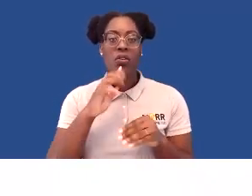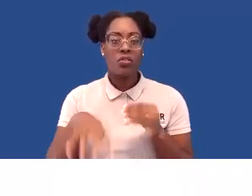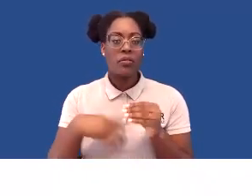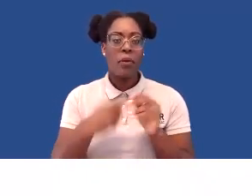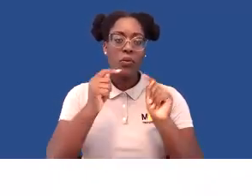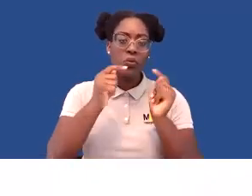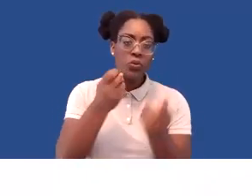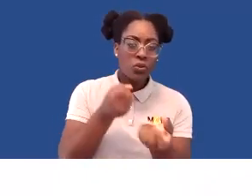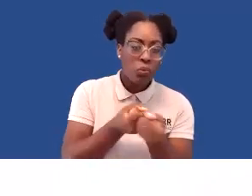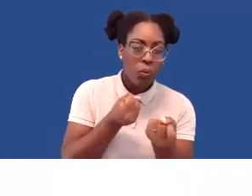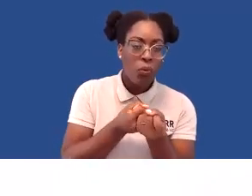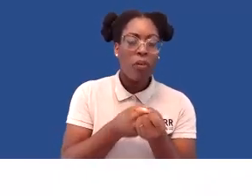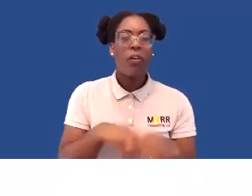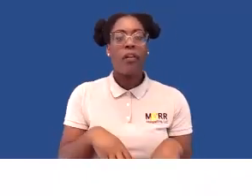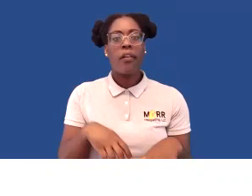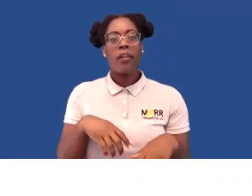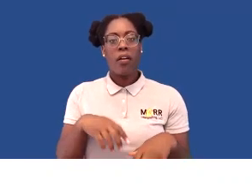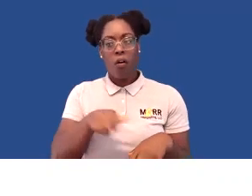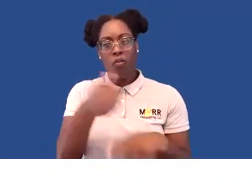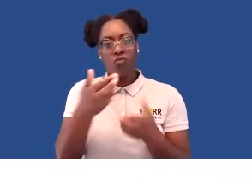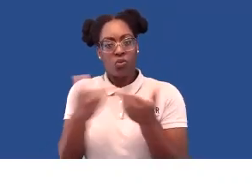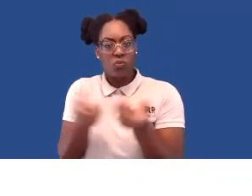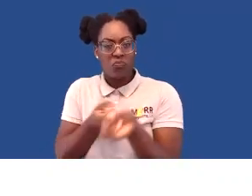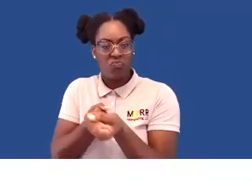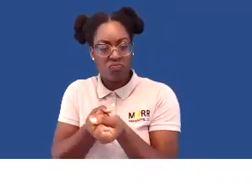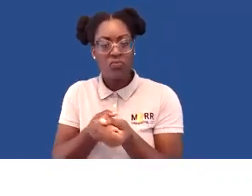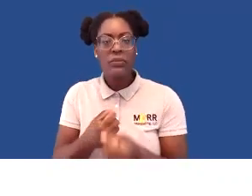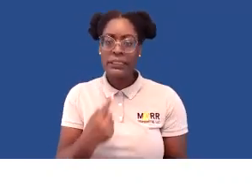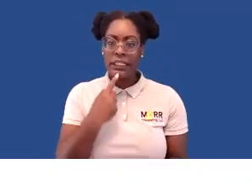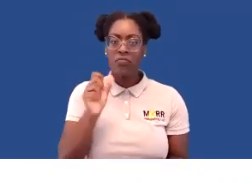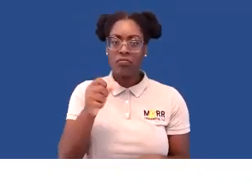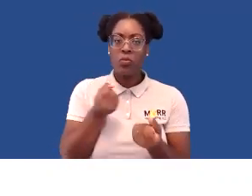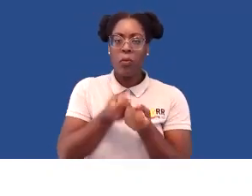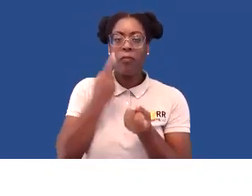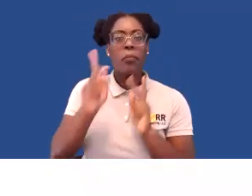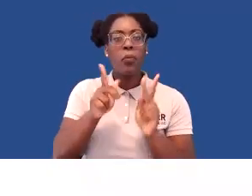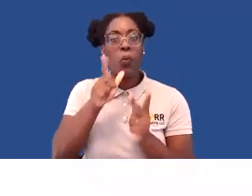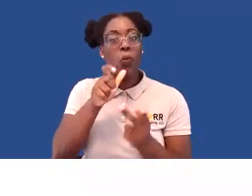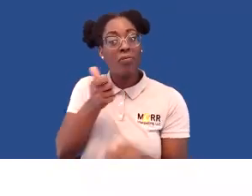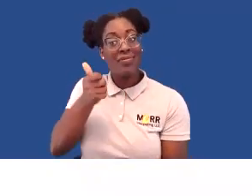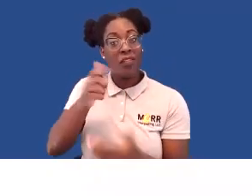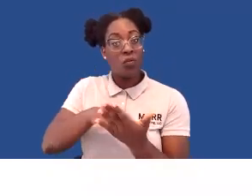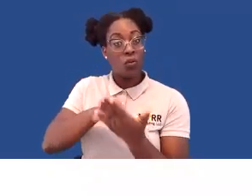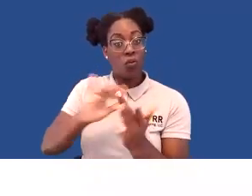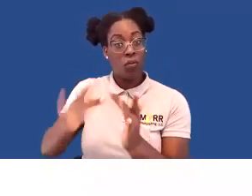And they talk about how it should be support for those who are learning online. But then if you go into the rationale and read a little bit further,